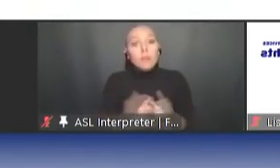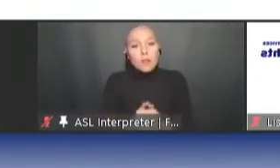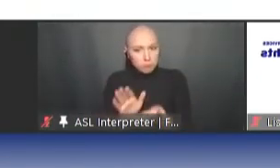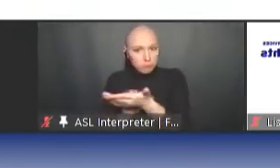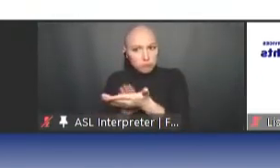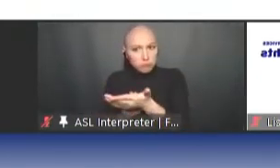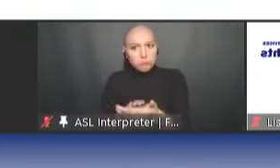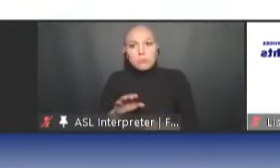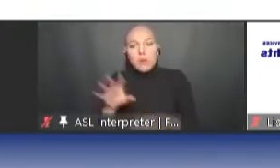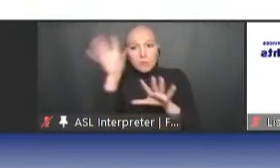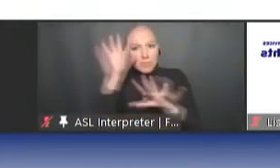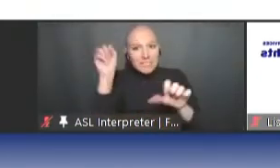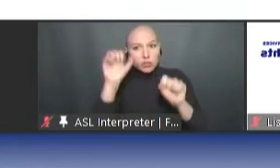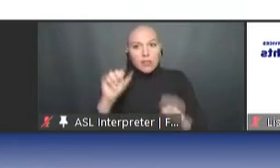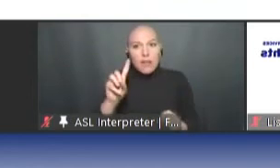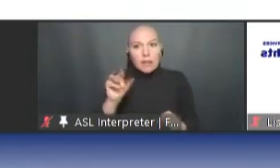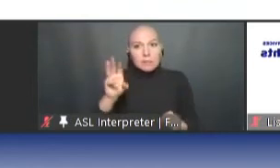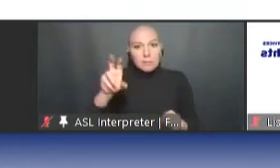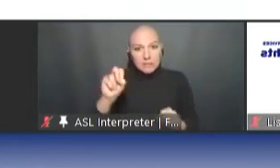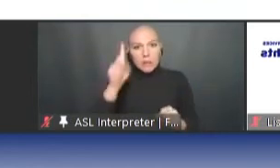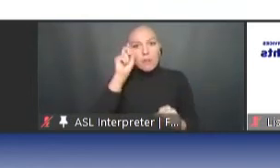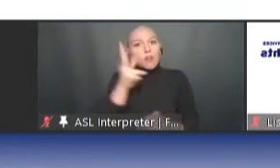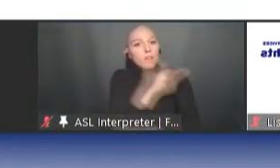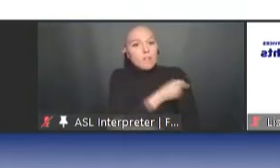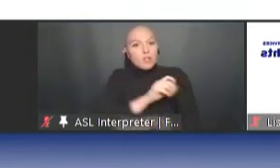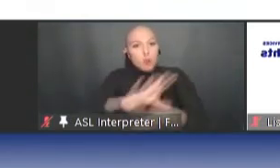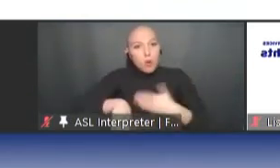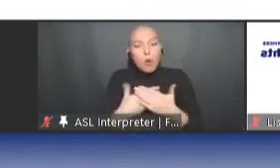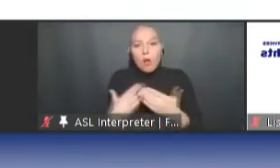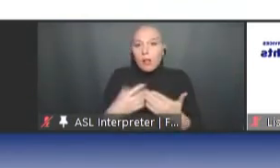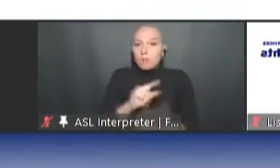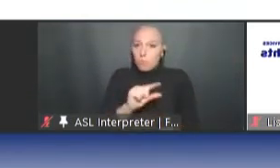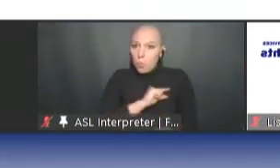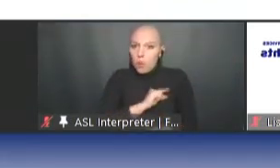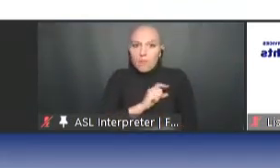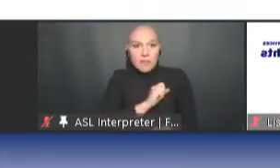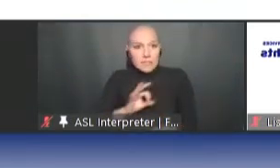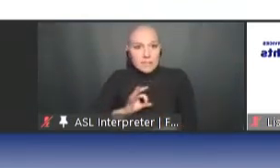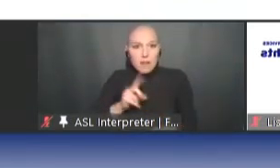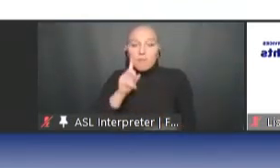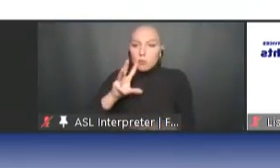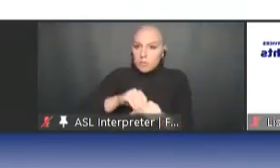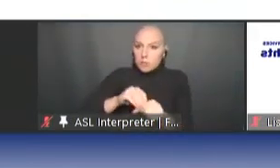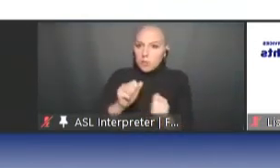to vaccinate all eligible staff as a condition for participation in Medicare and Medicaid. The second